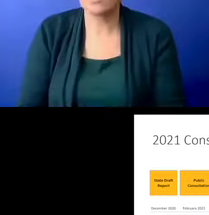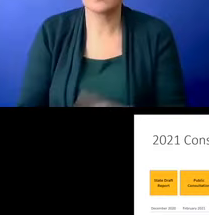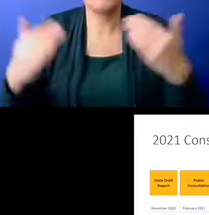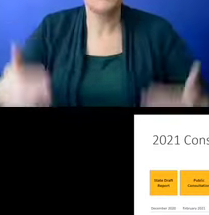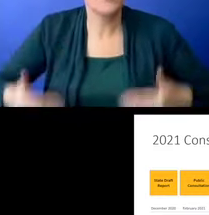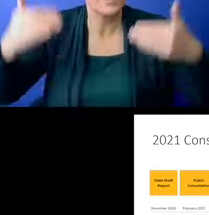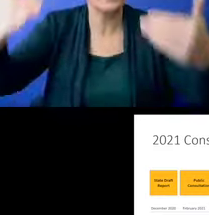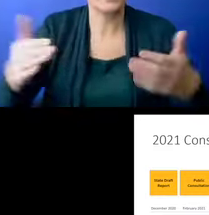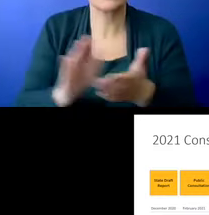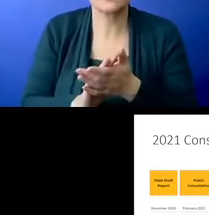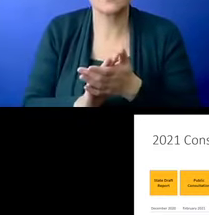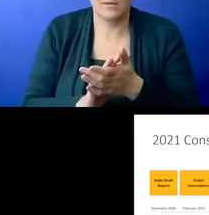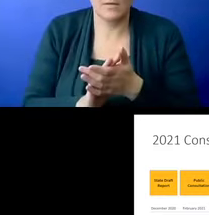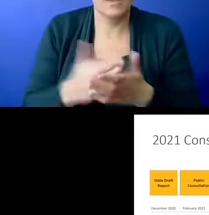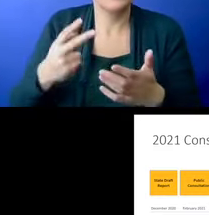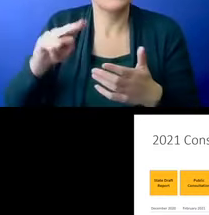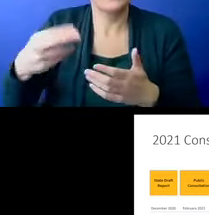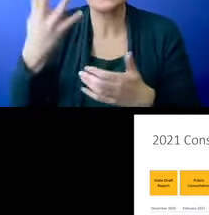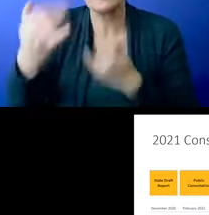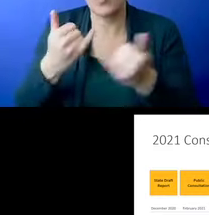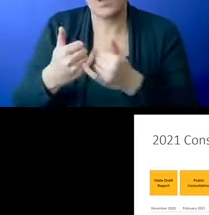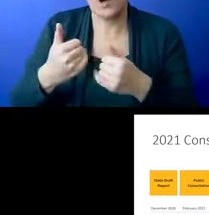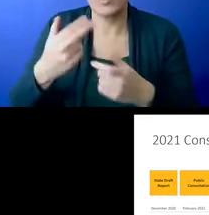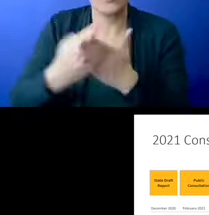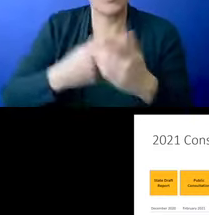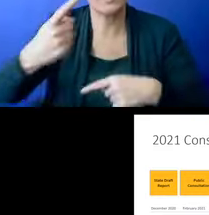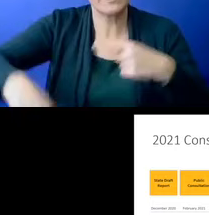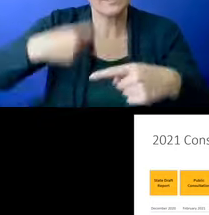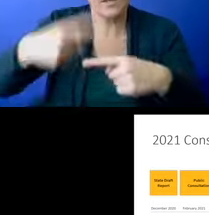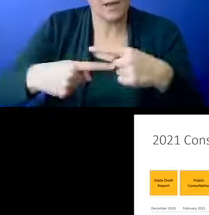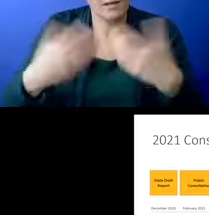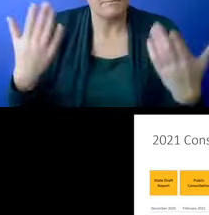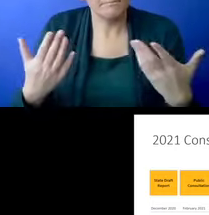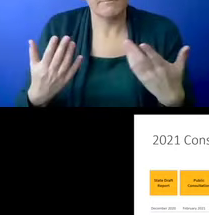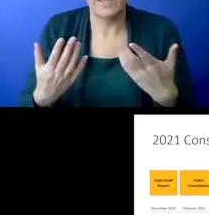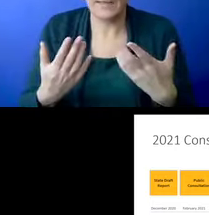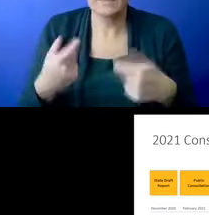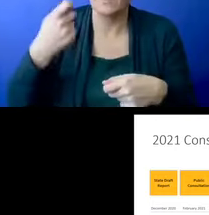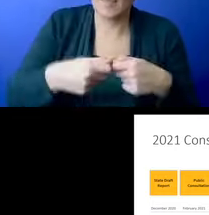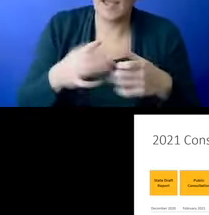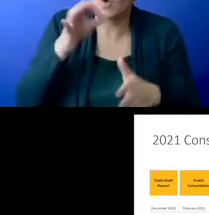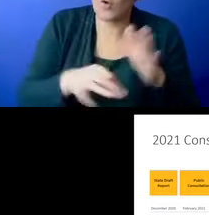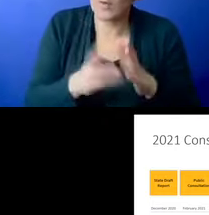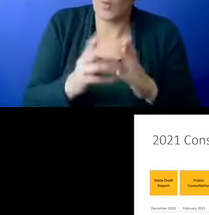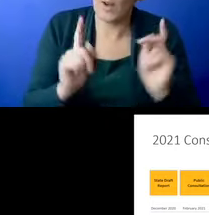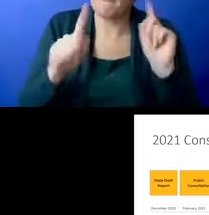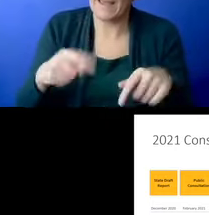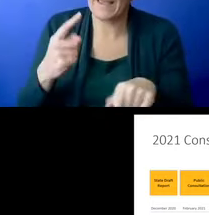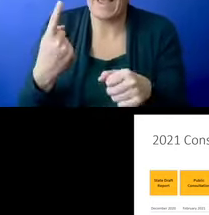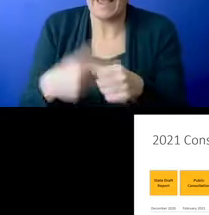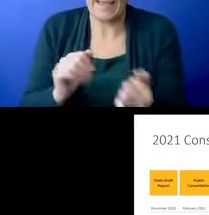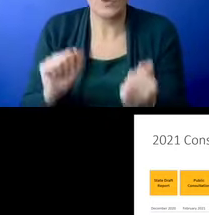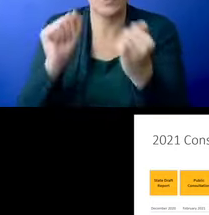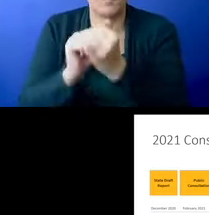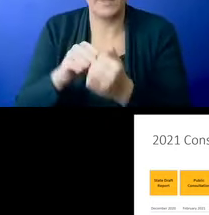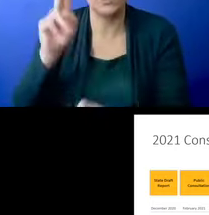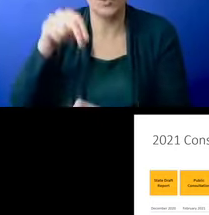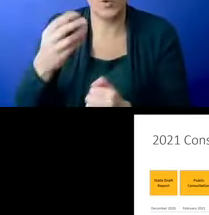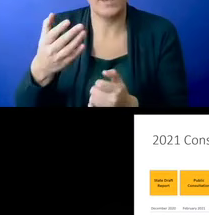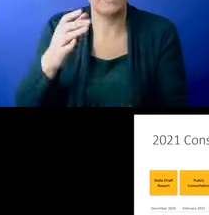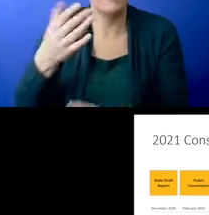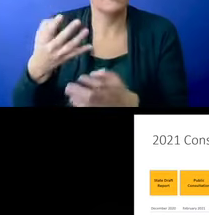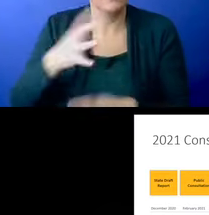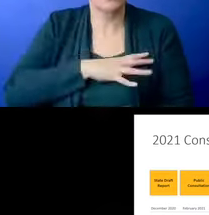After that, it's into the next four-year reporting cycle, and we see the State back in front of the United Nations committee in 2025.